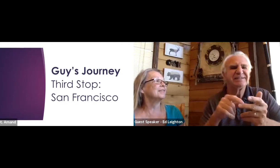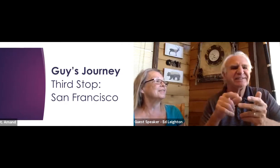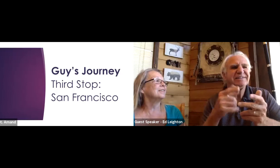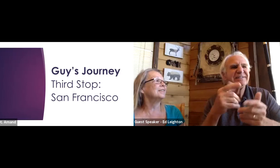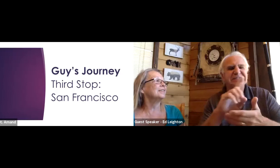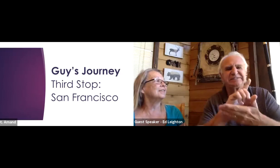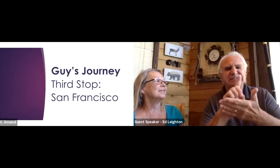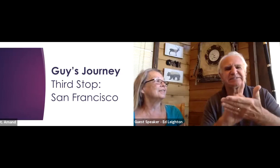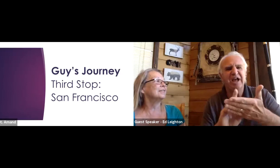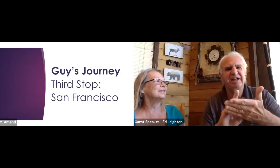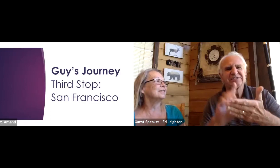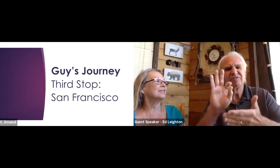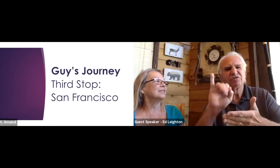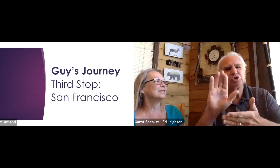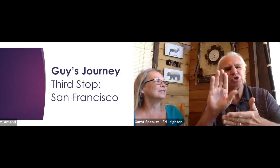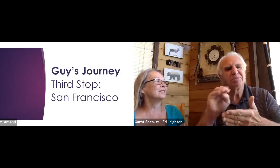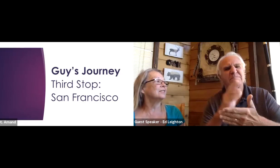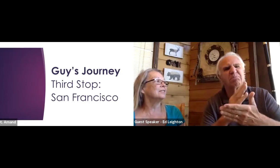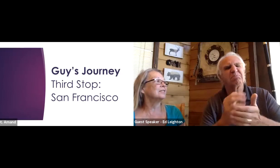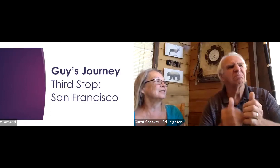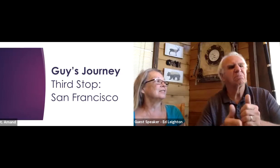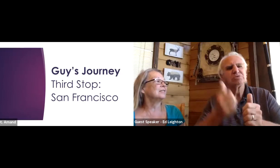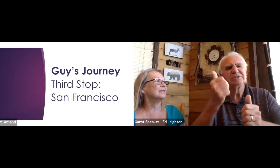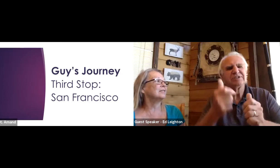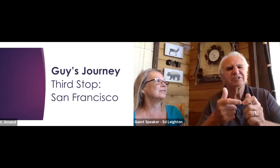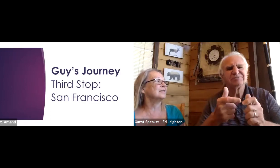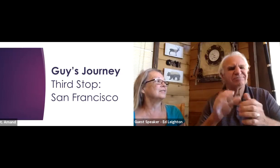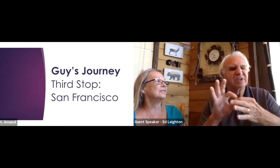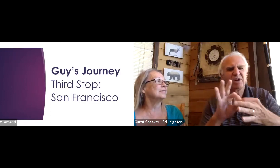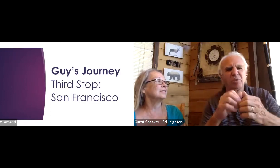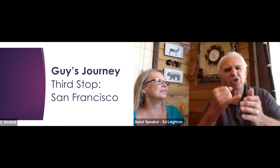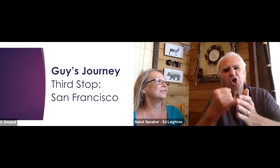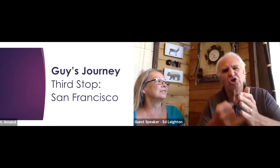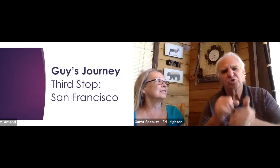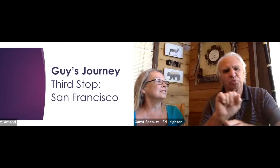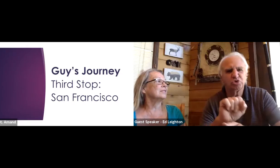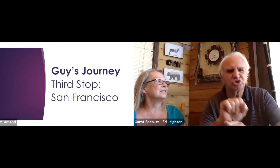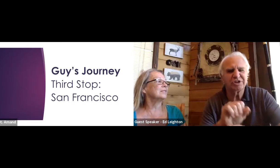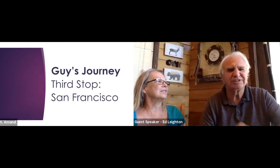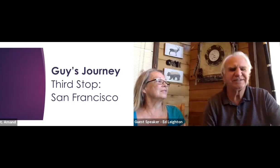my second daughter, Emily--works at a design firm, and mostly